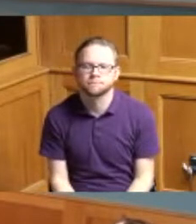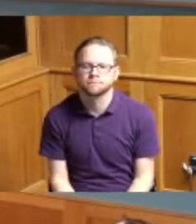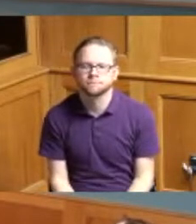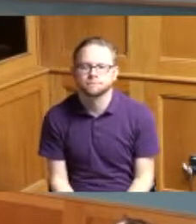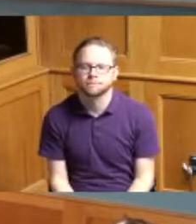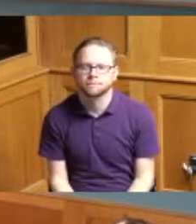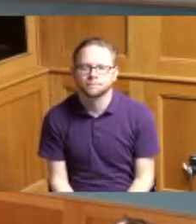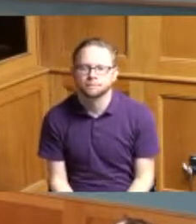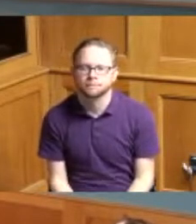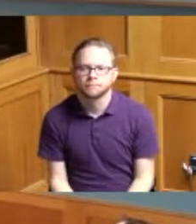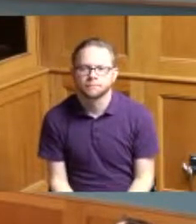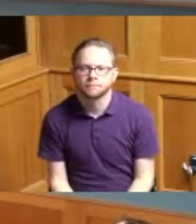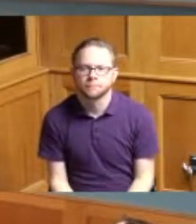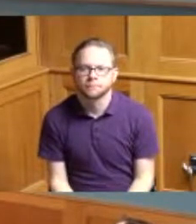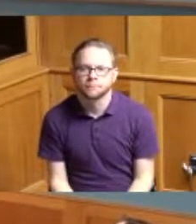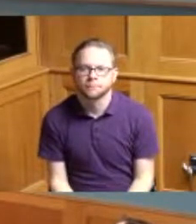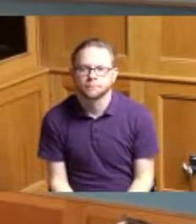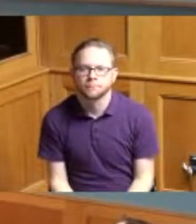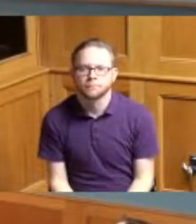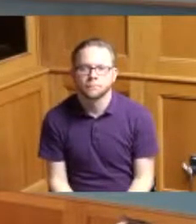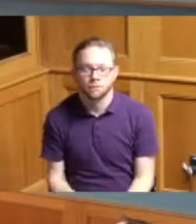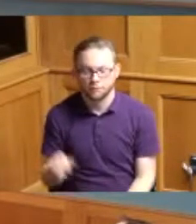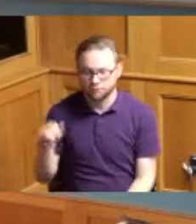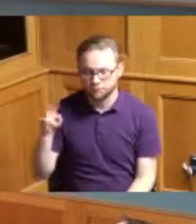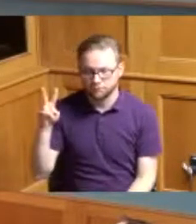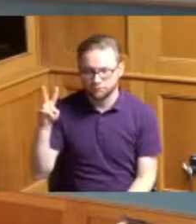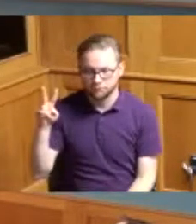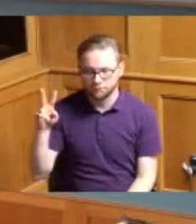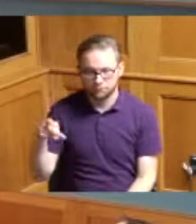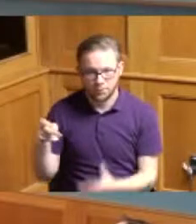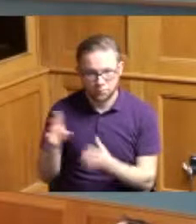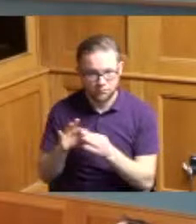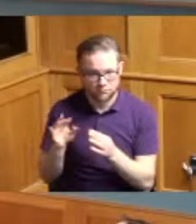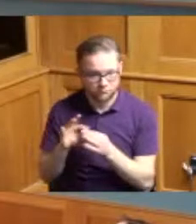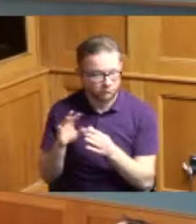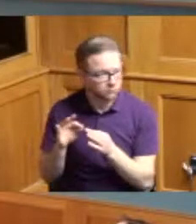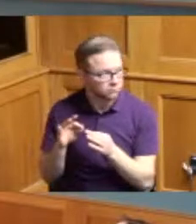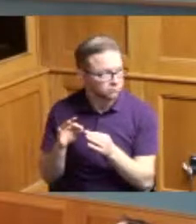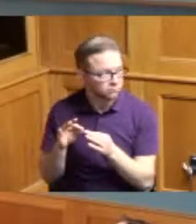Vice President Reece did you have anything you wanted to ask yes so just